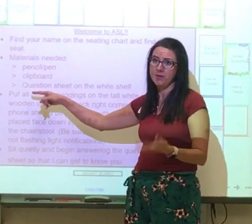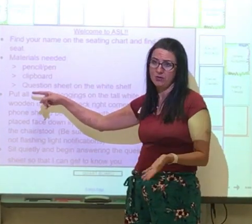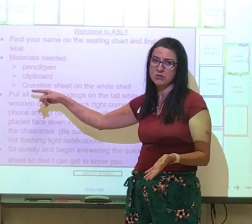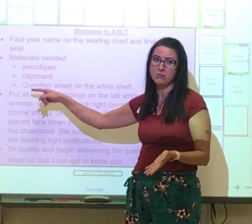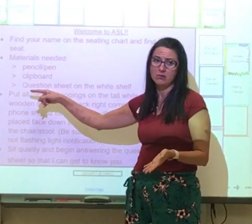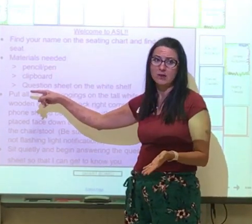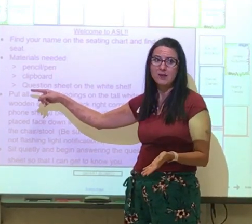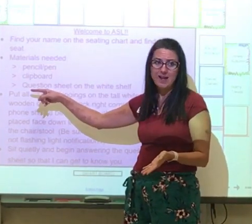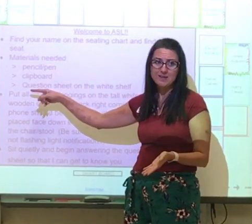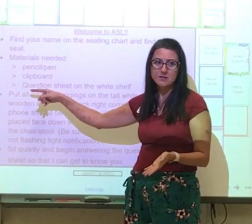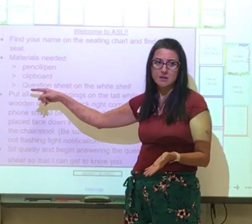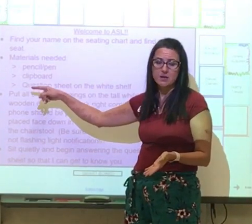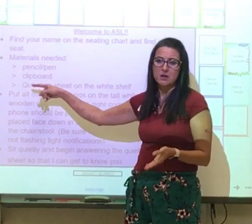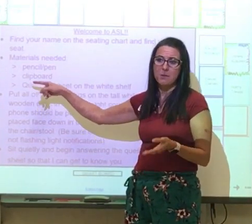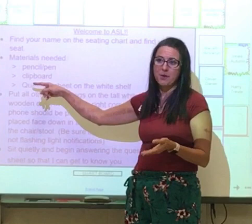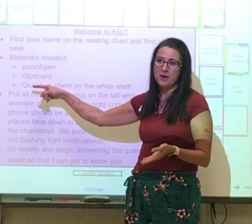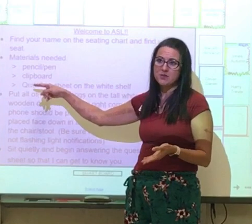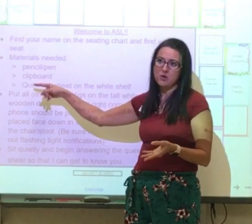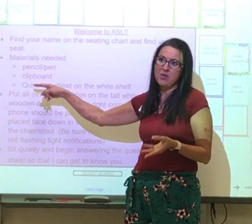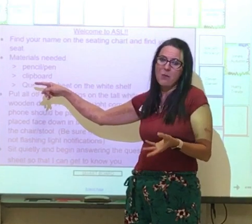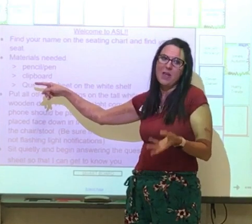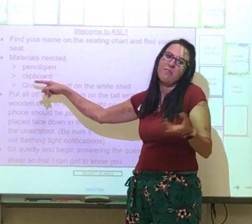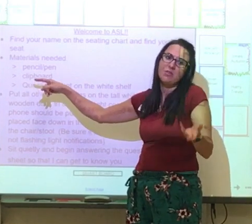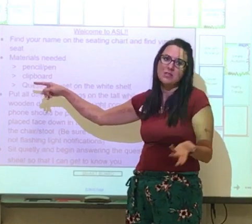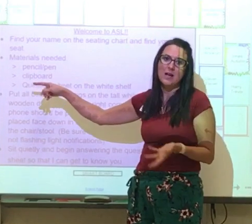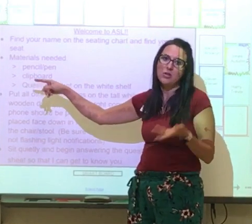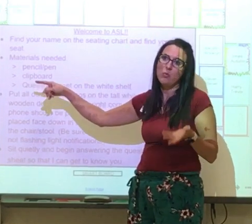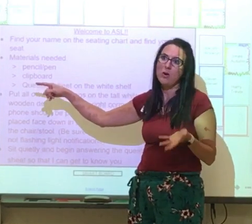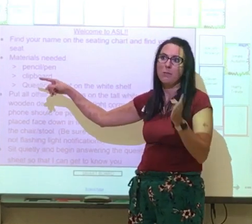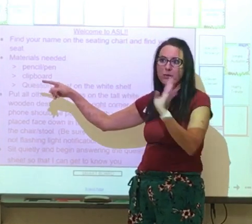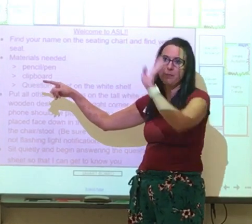to be using them during class but so that way if you decide you want to put